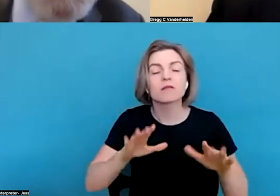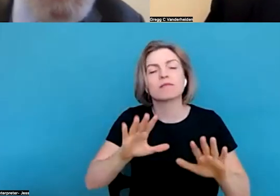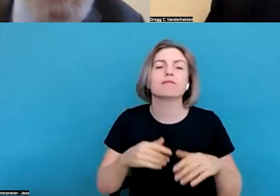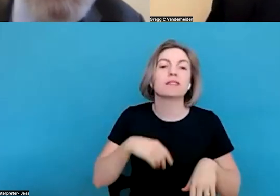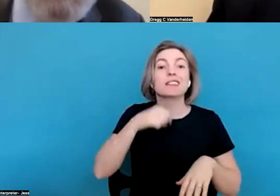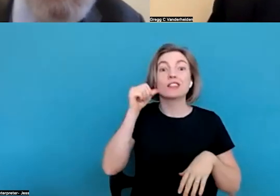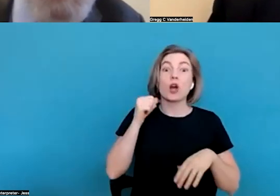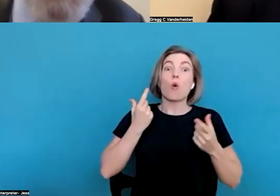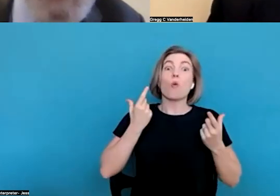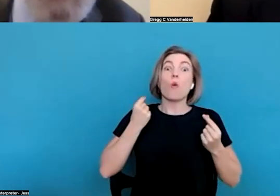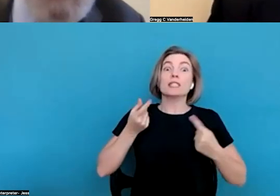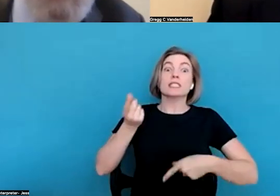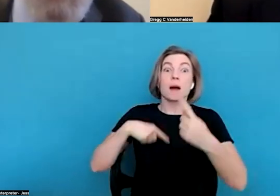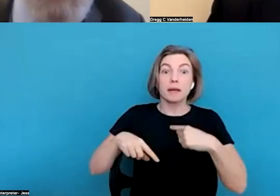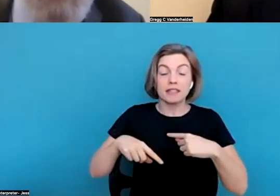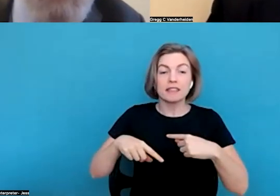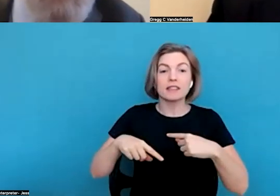And today it's going to be what are we going to do about it.